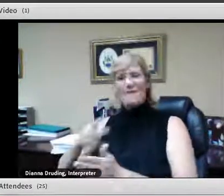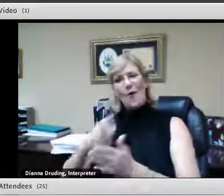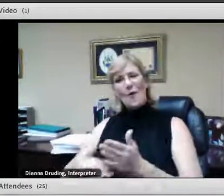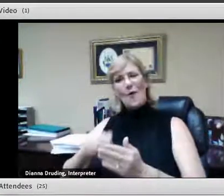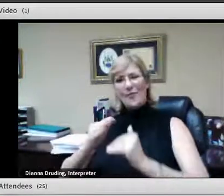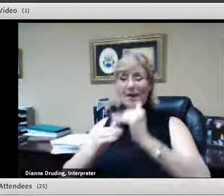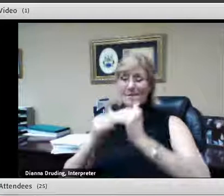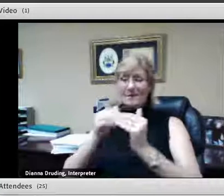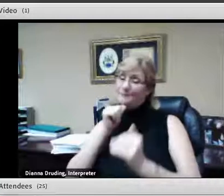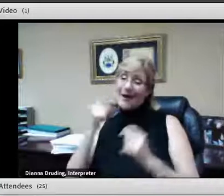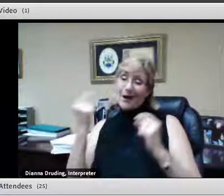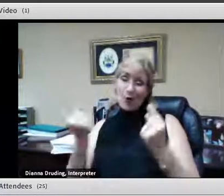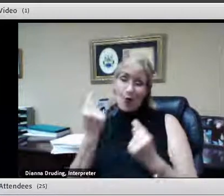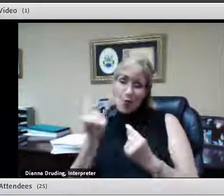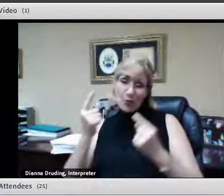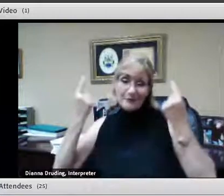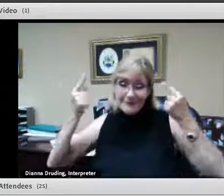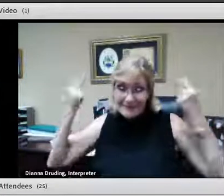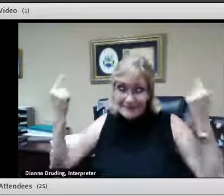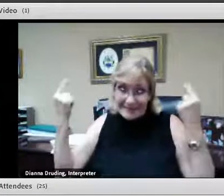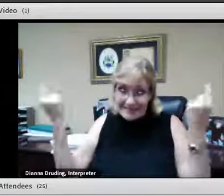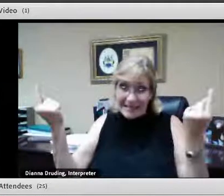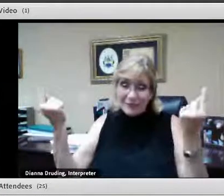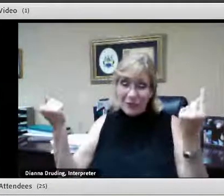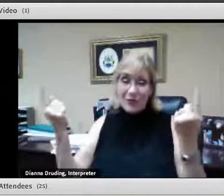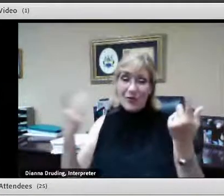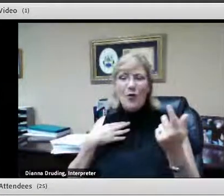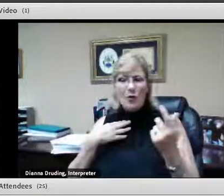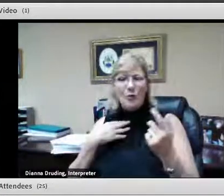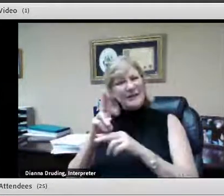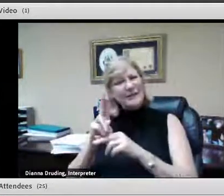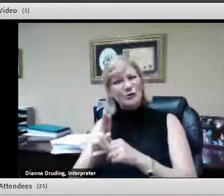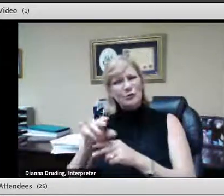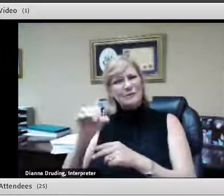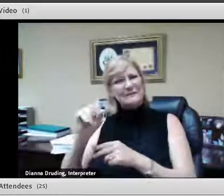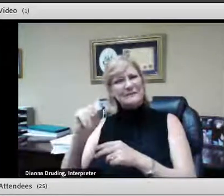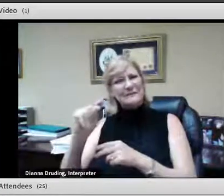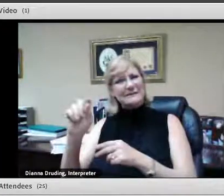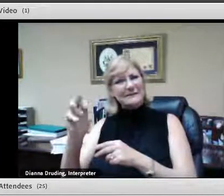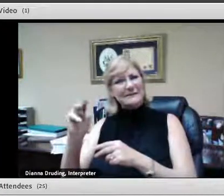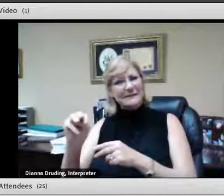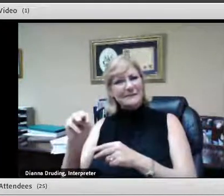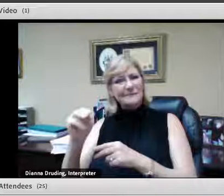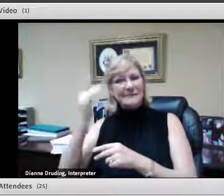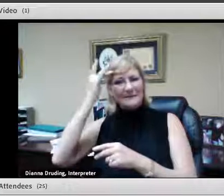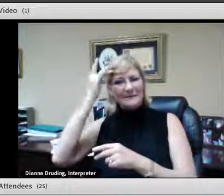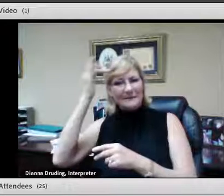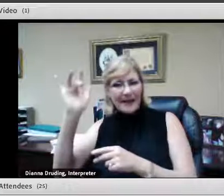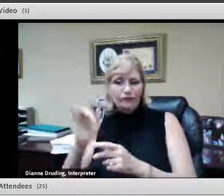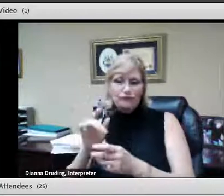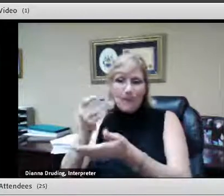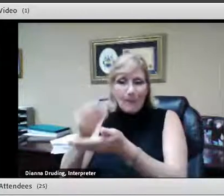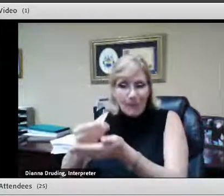so I usually give a small reward. We use STEAM cents. So, we usually give kids one STEAM cent if they've completed the challenge